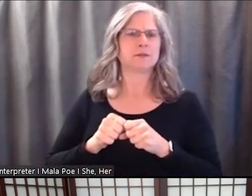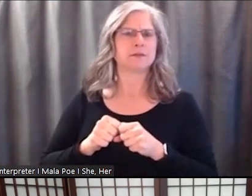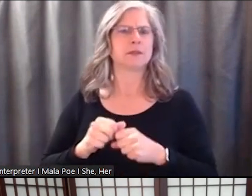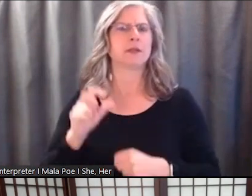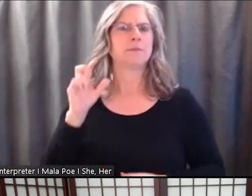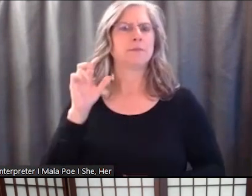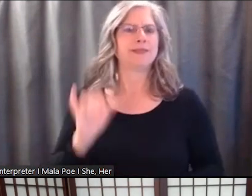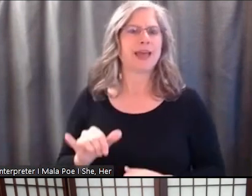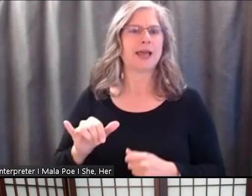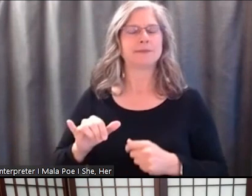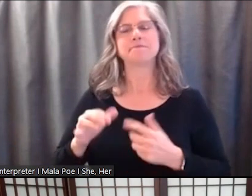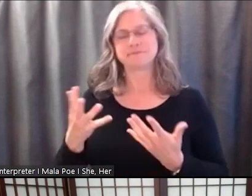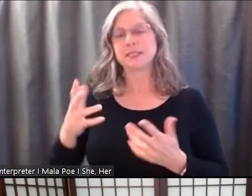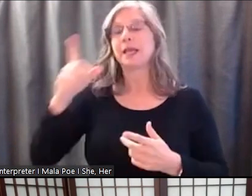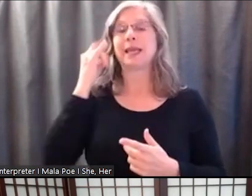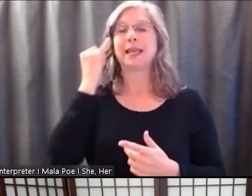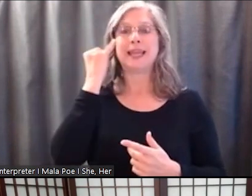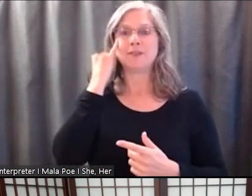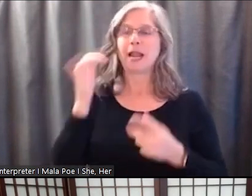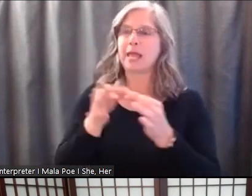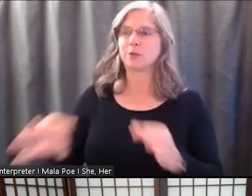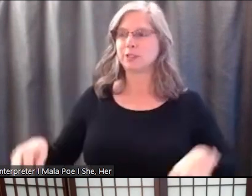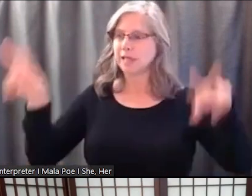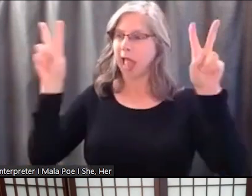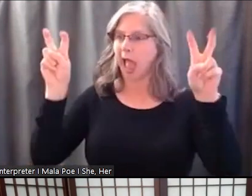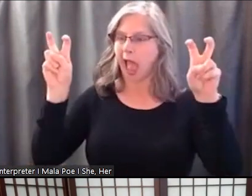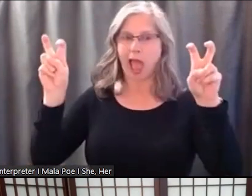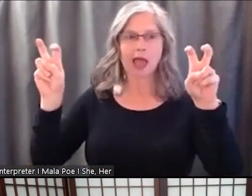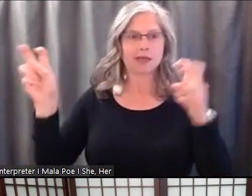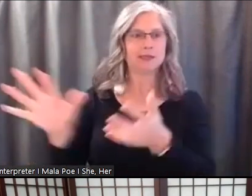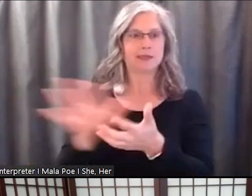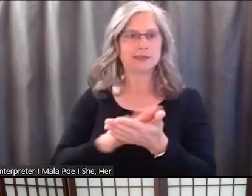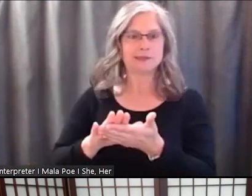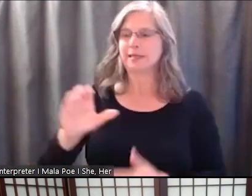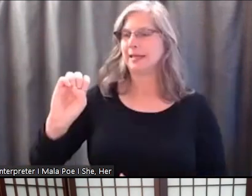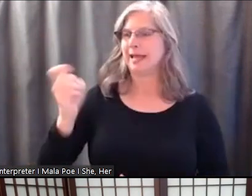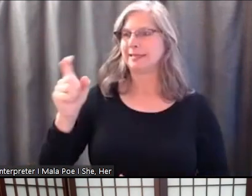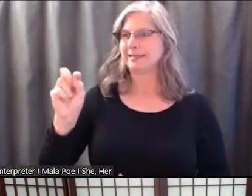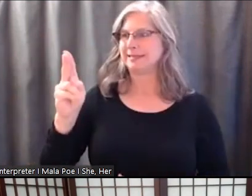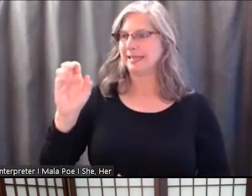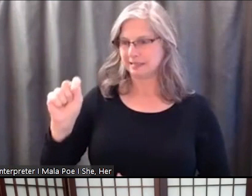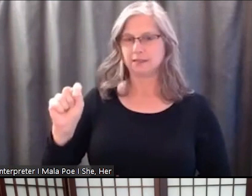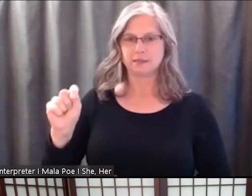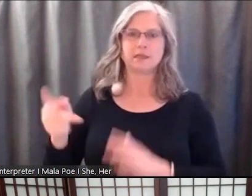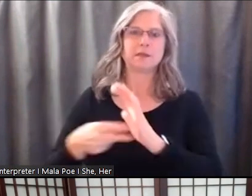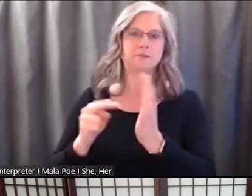In a practical sense, if a language is deemed to be extinct after the passing of the last, if you will, native speaker.